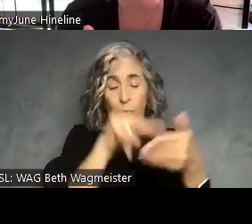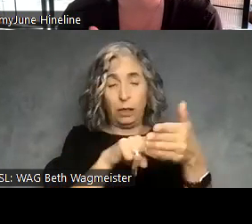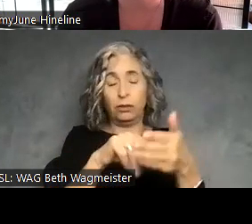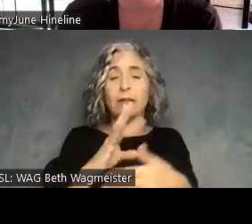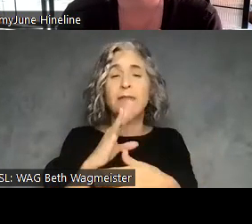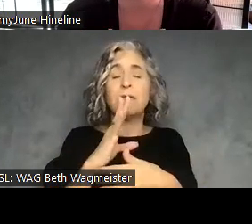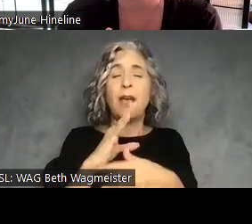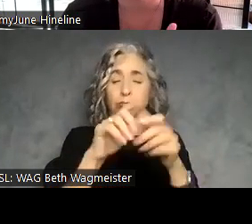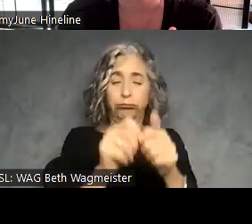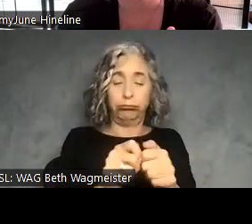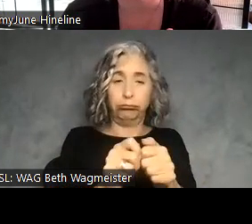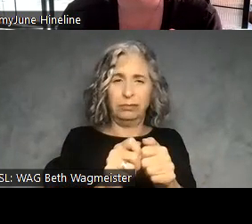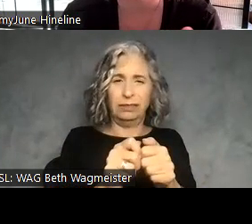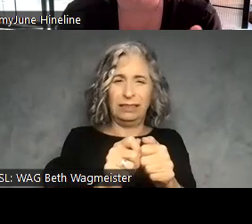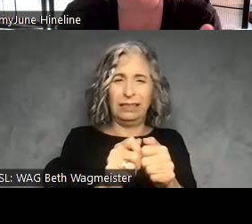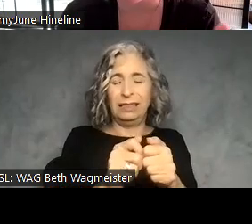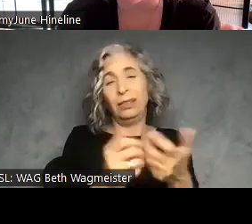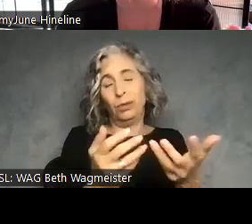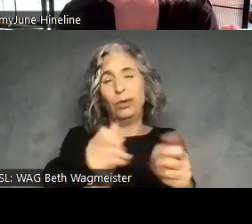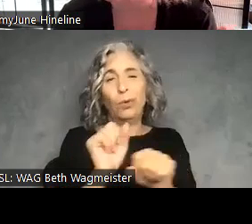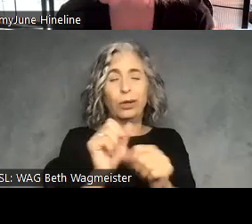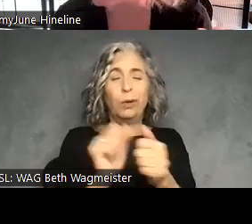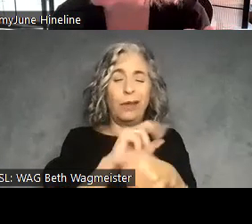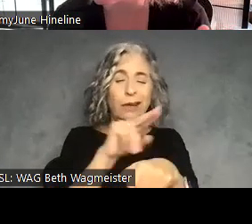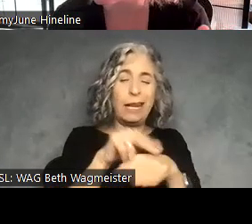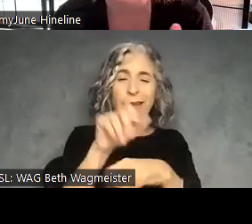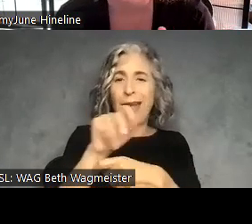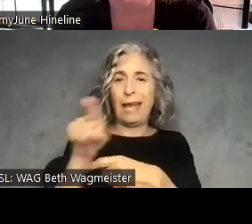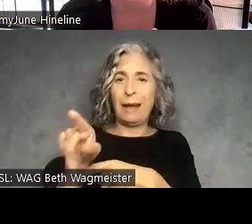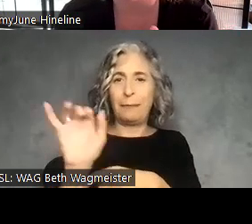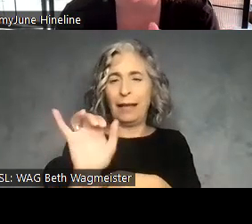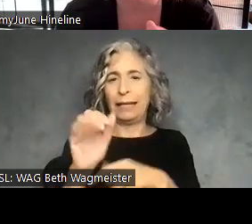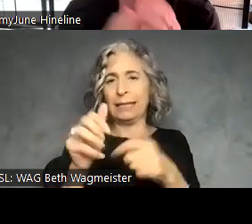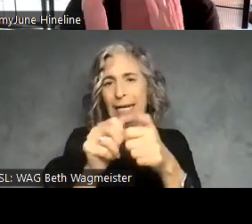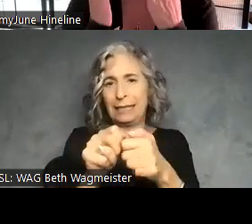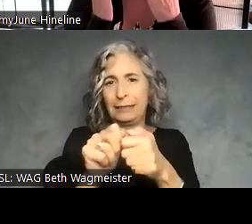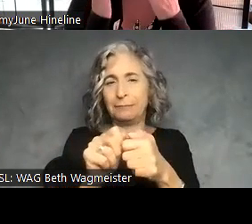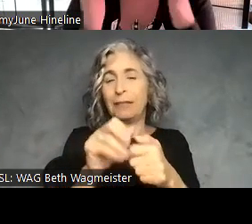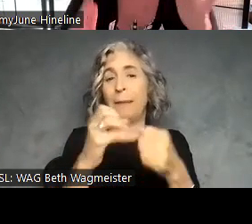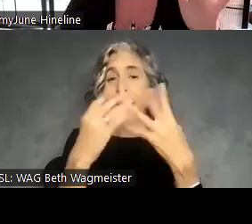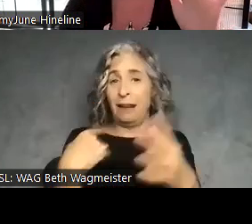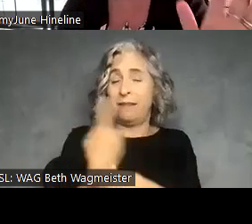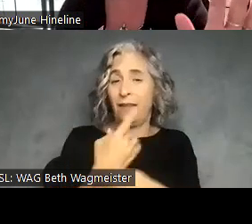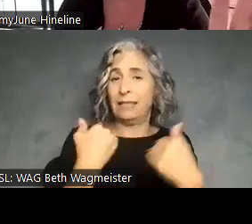text messages. It's texted codes might be a little bit less secure than our authenticator